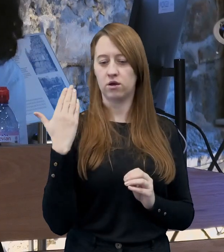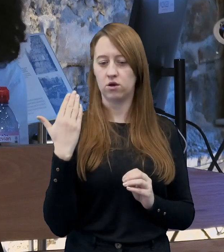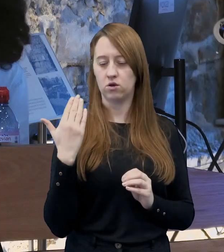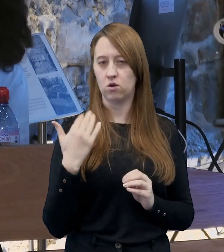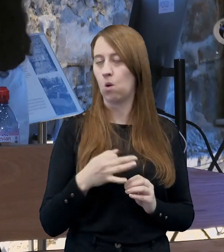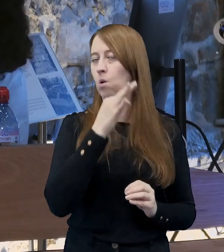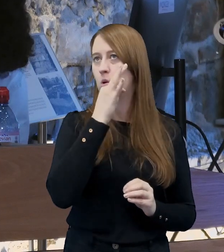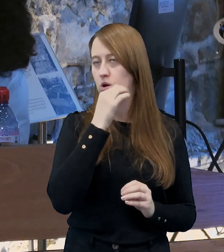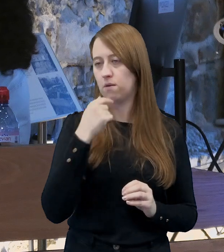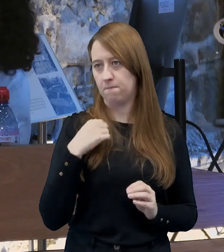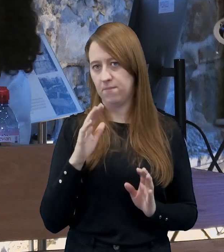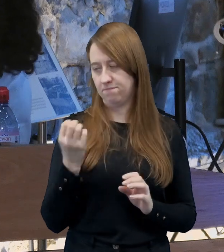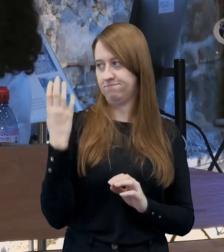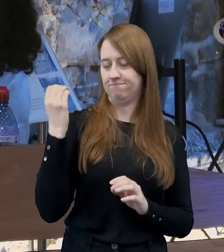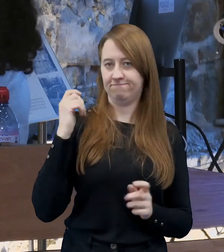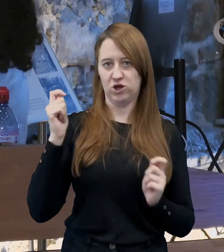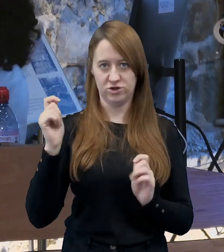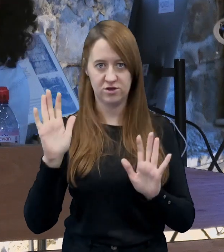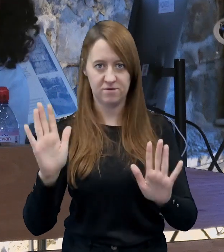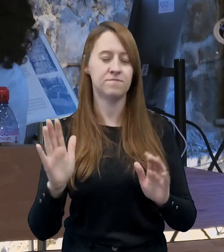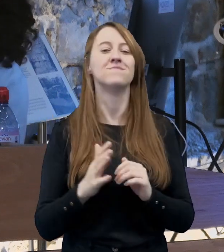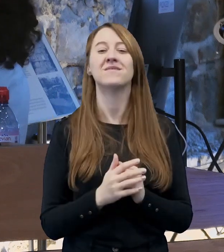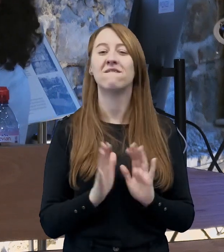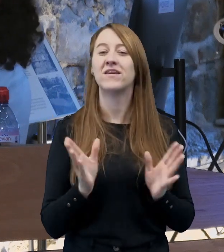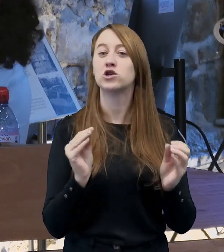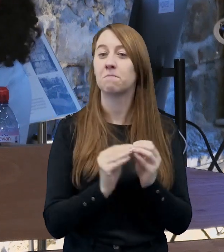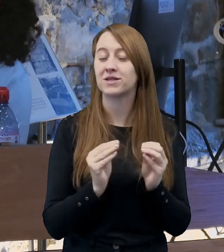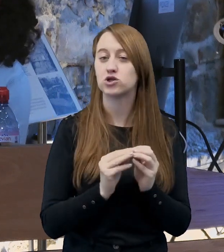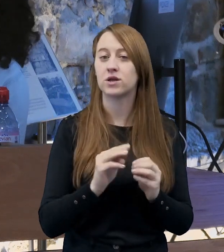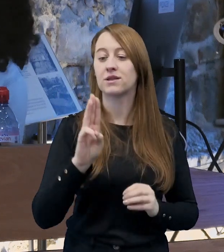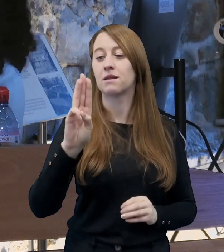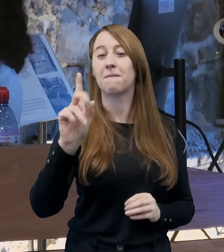back. Plaster casts are often painted over to improve their appearance to cover over dirt.